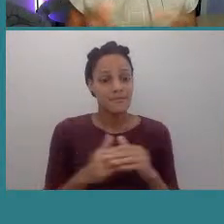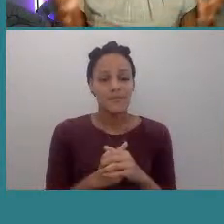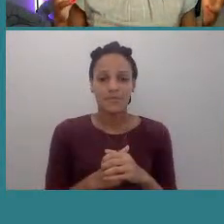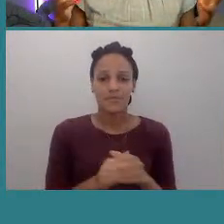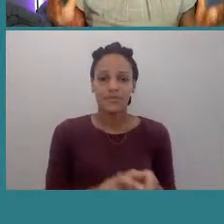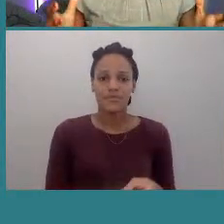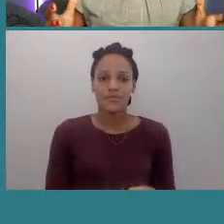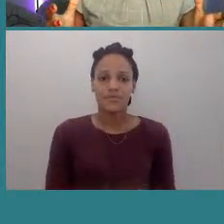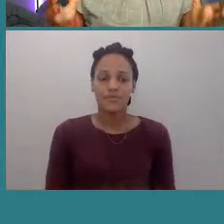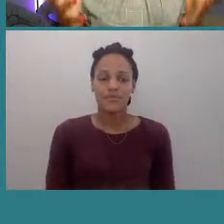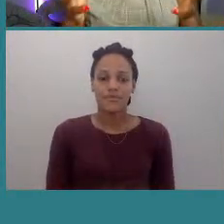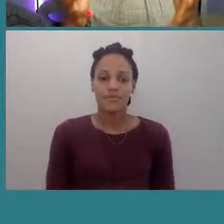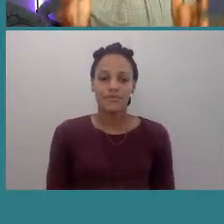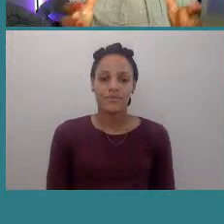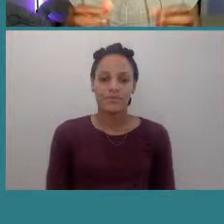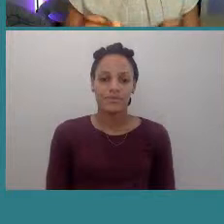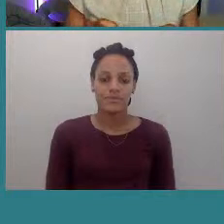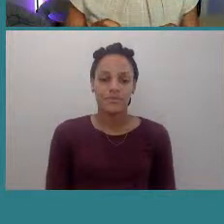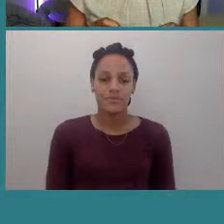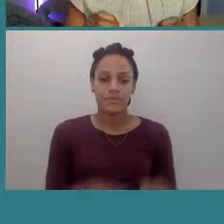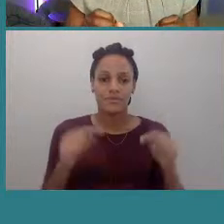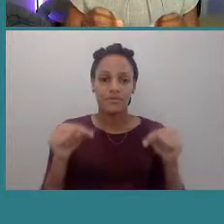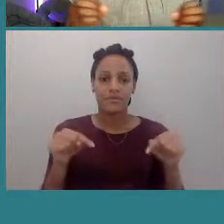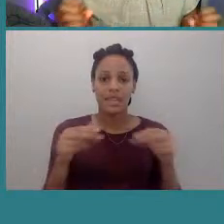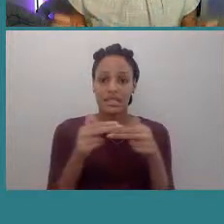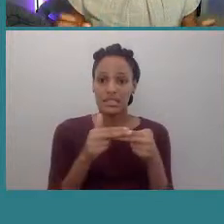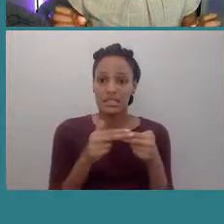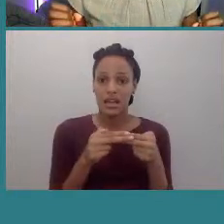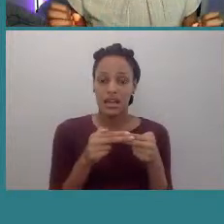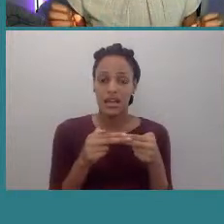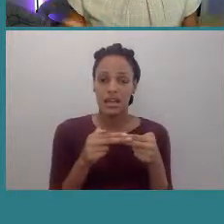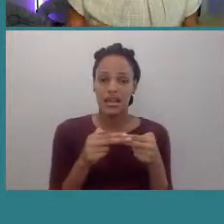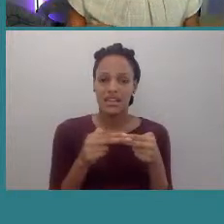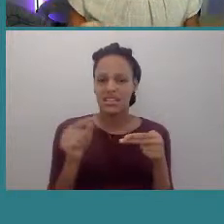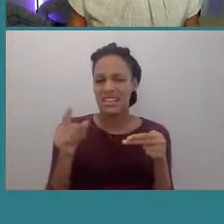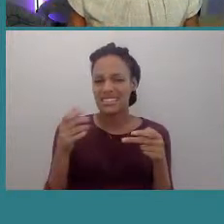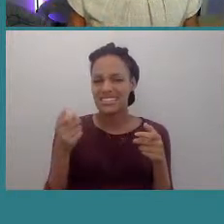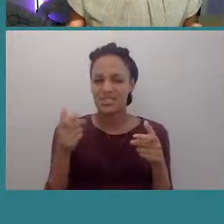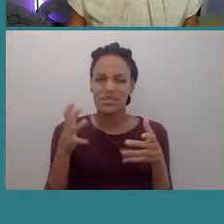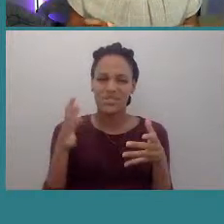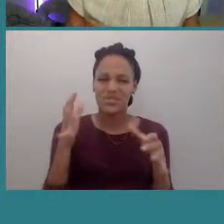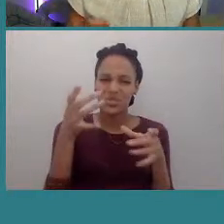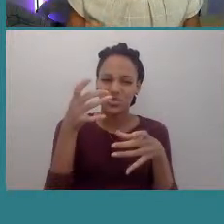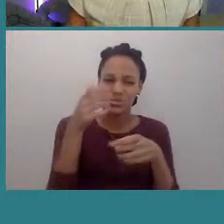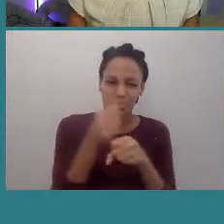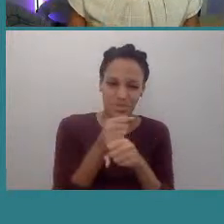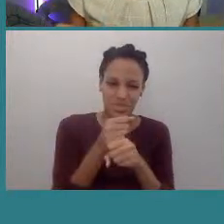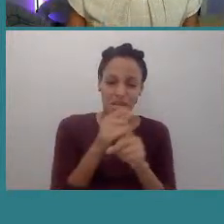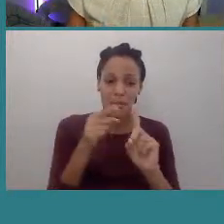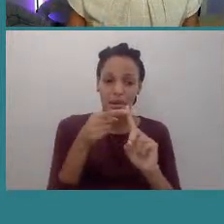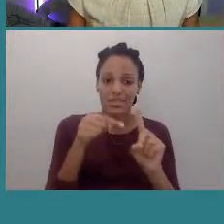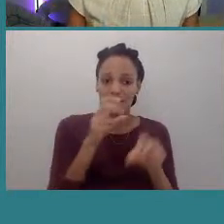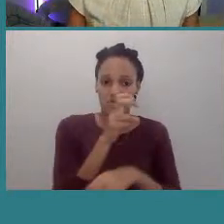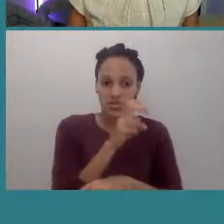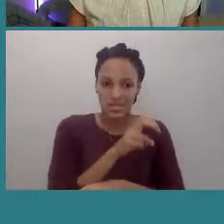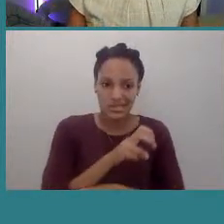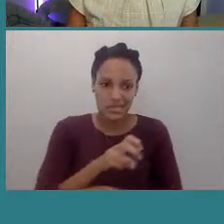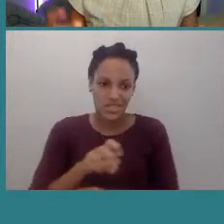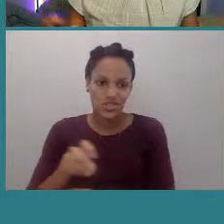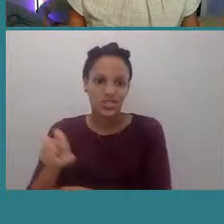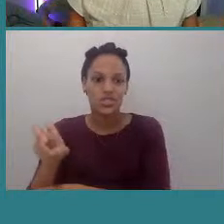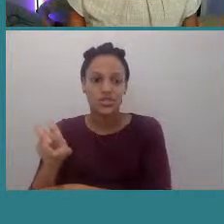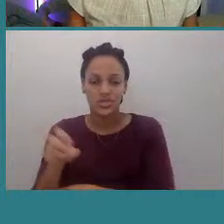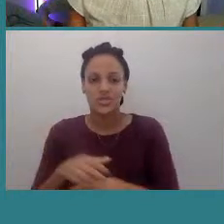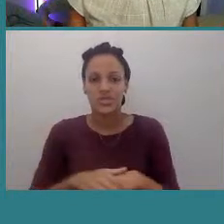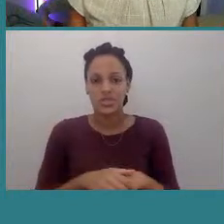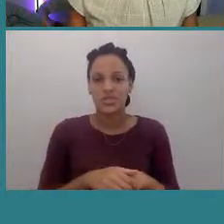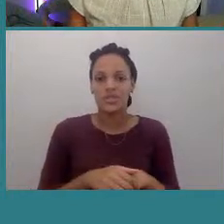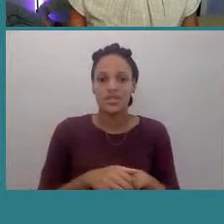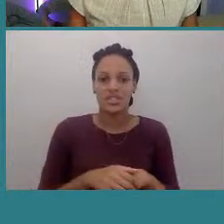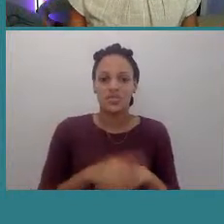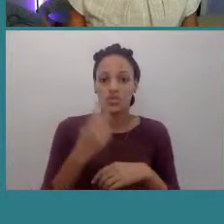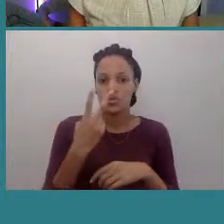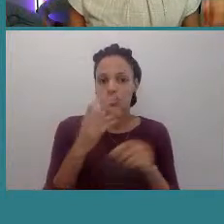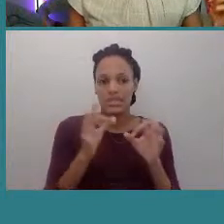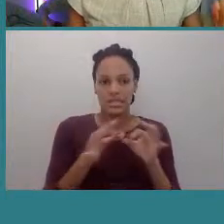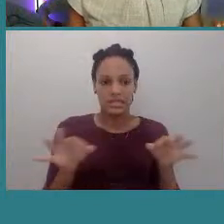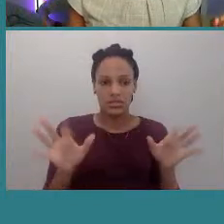So this slide sort of sums this transition up pretty much in two sentences: the people